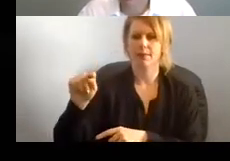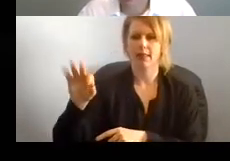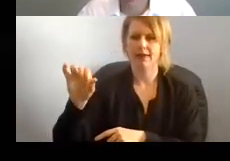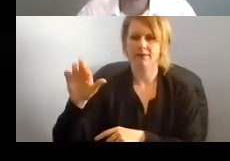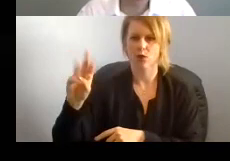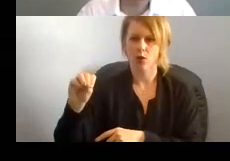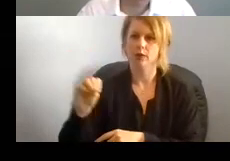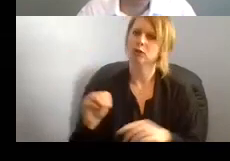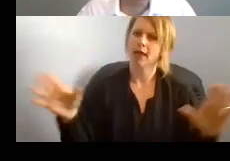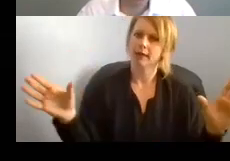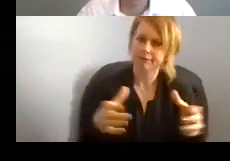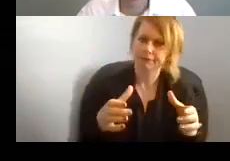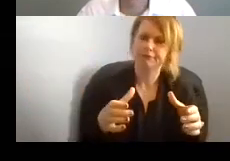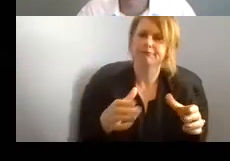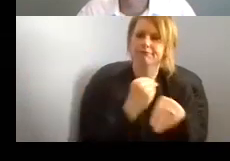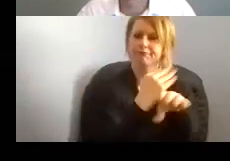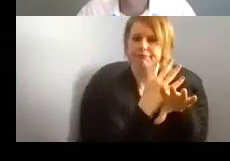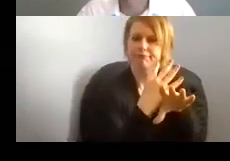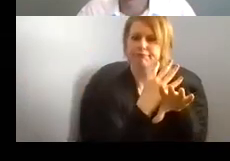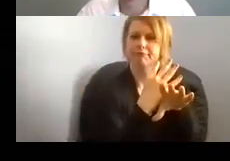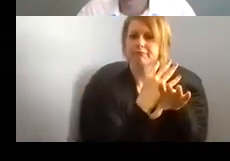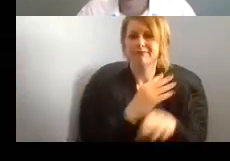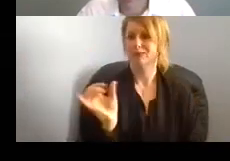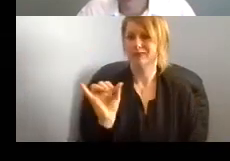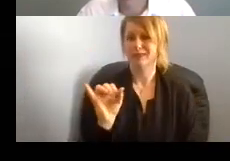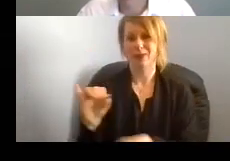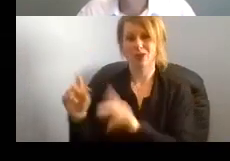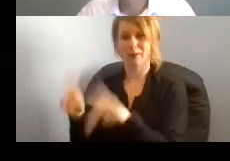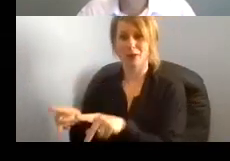And they conduct the group similar to what they would have done in person.